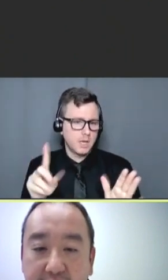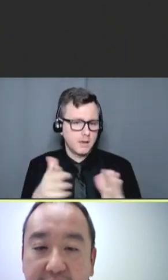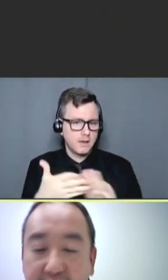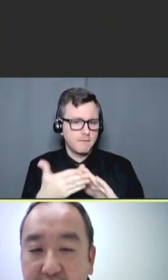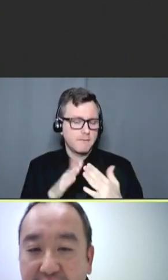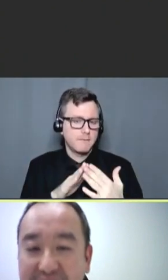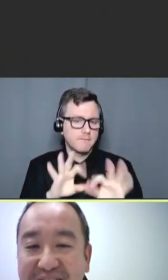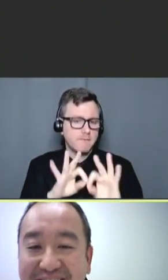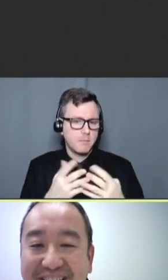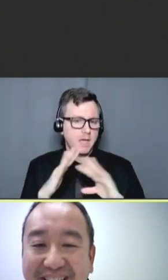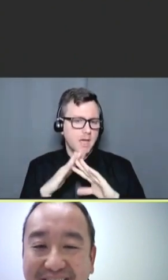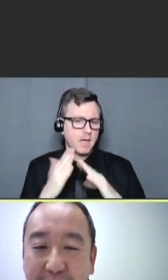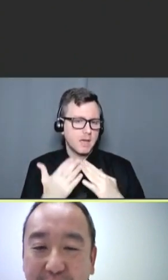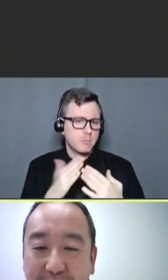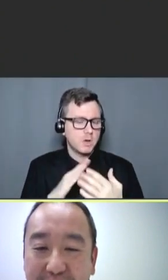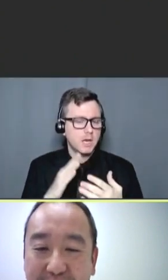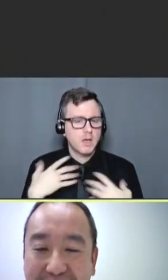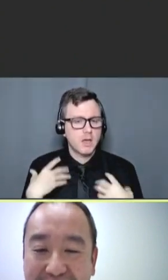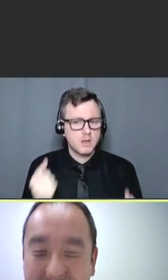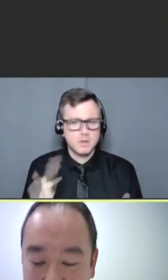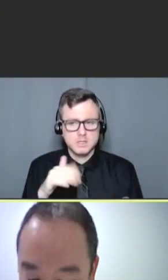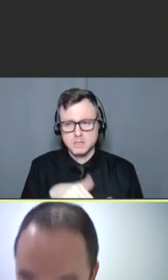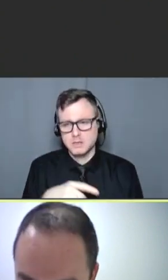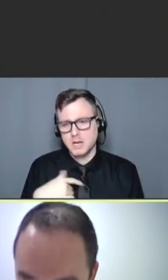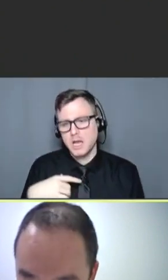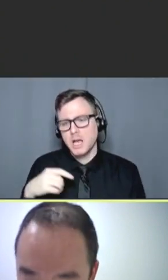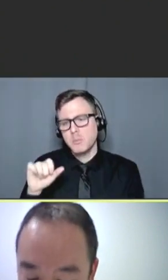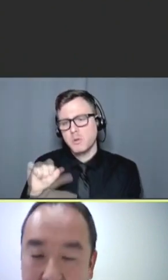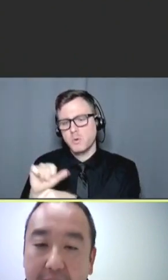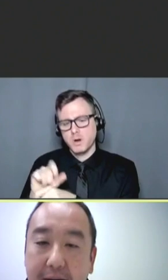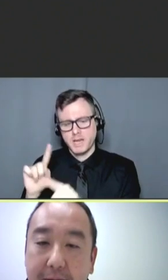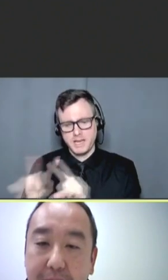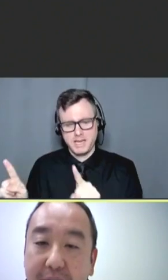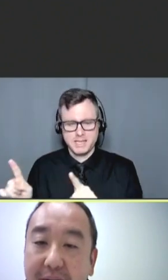actually at a different location today, as I’m work with our resident crew in [unintelligible].